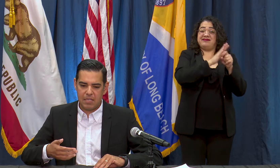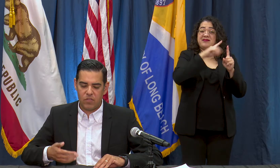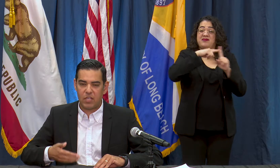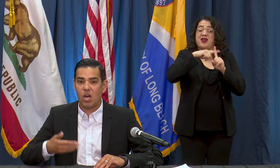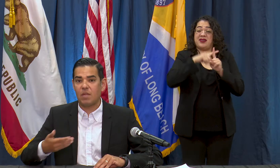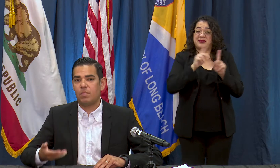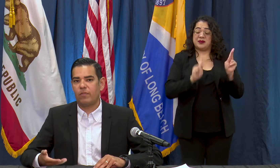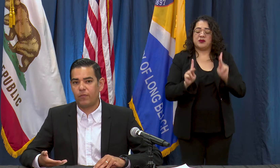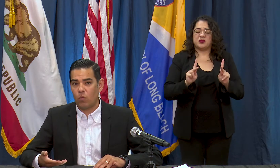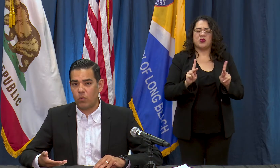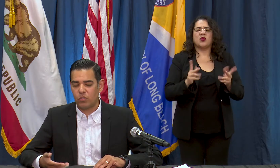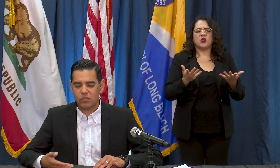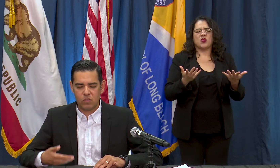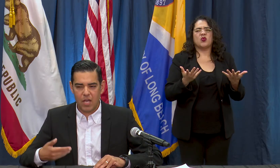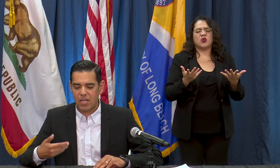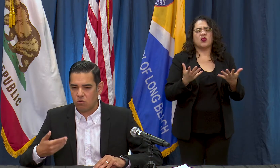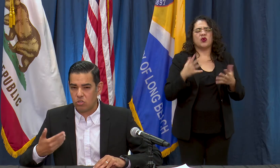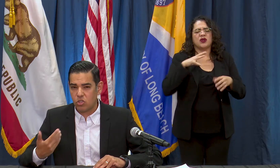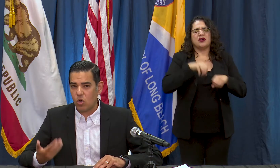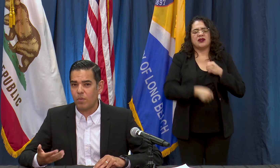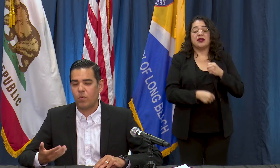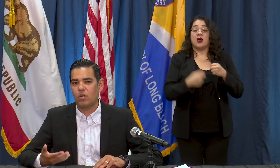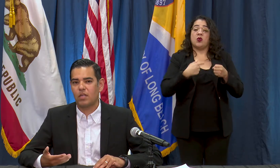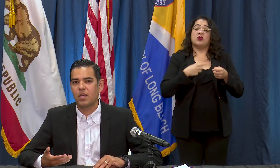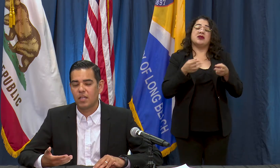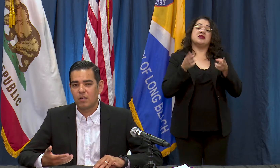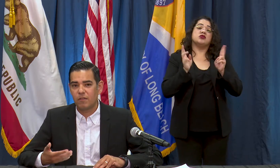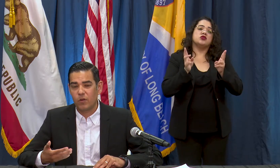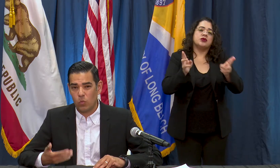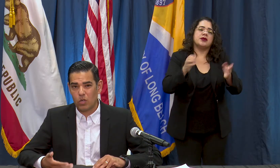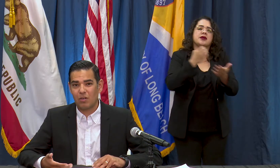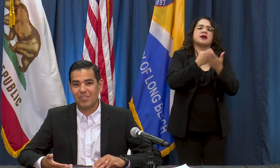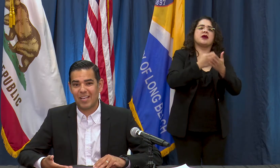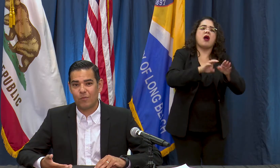the economy moving forward which is I know is so important for workers and for